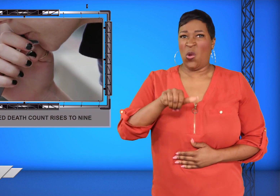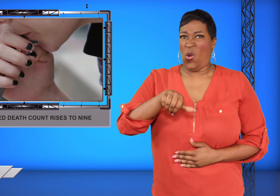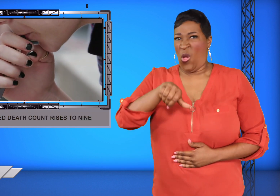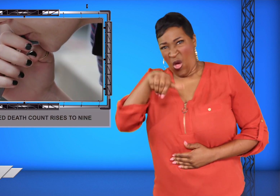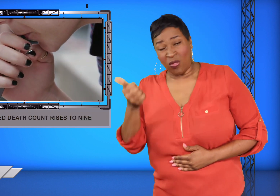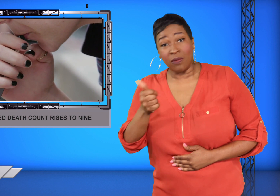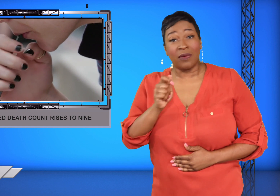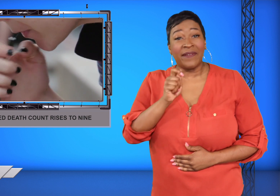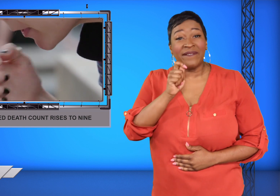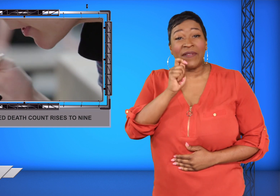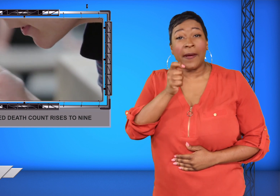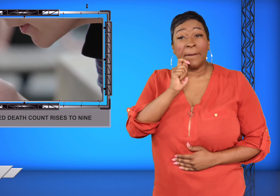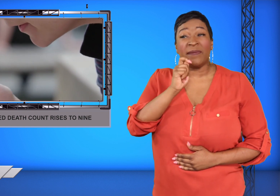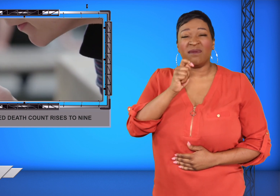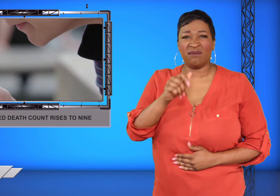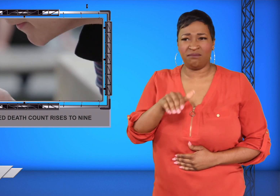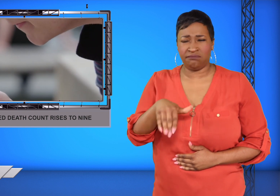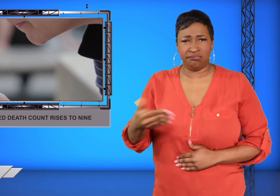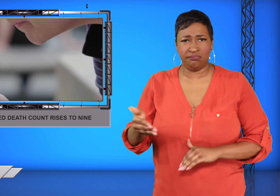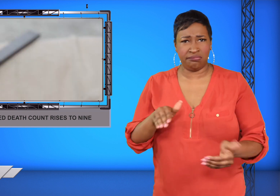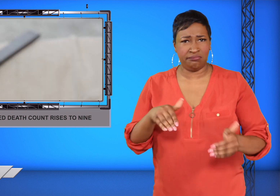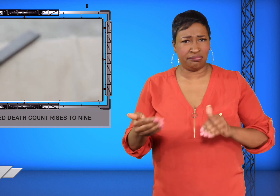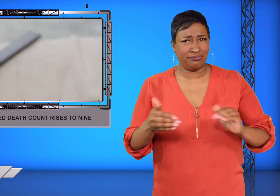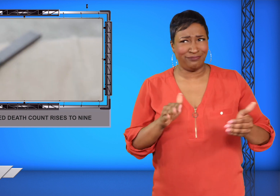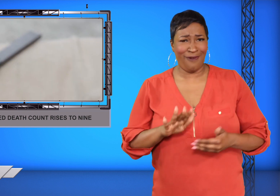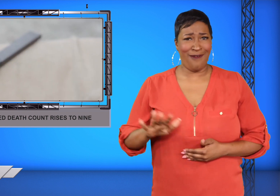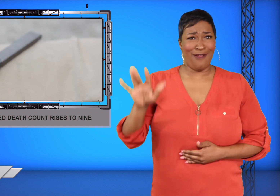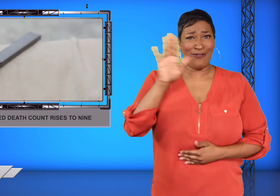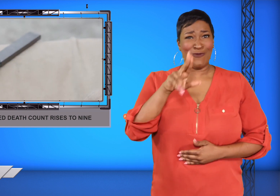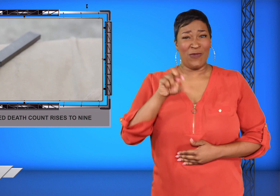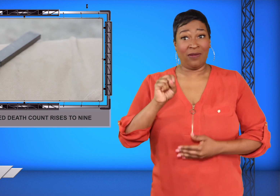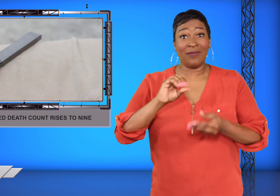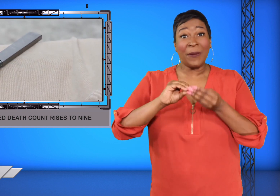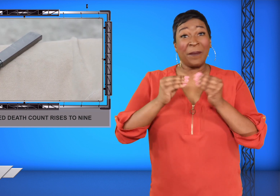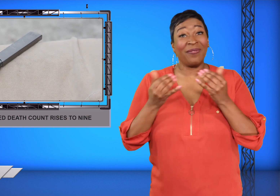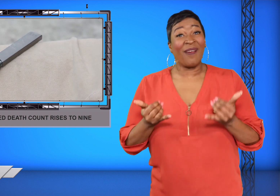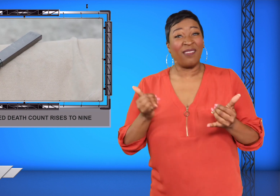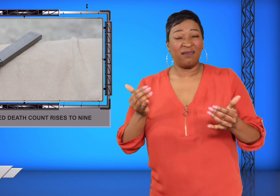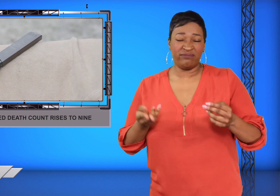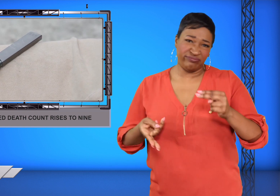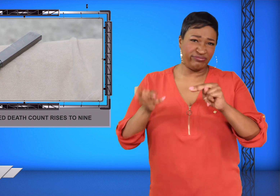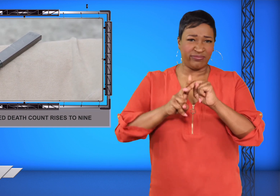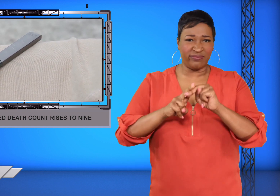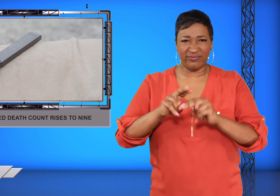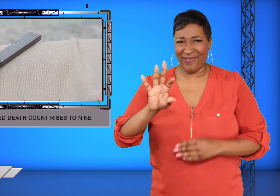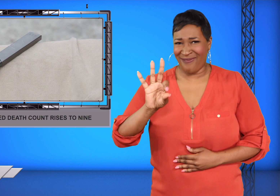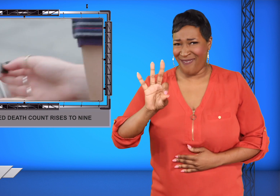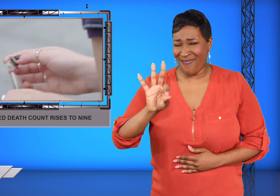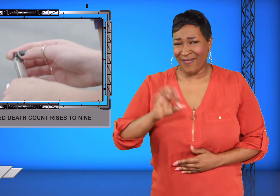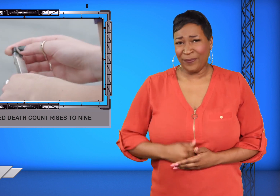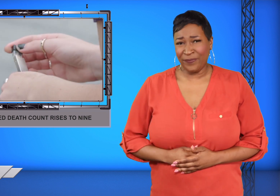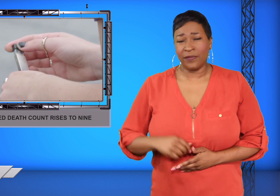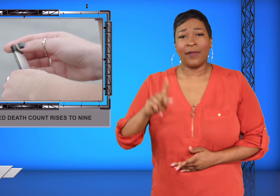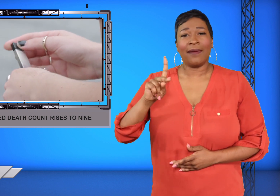Another vaping related death brings the toll nationwide to nine.